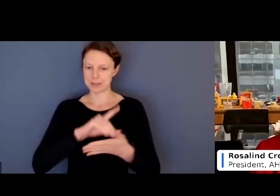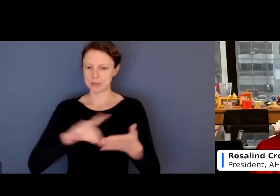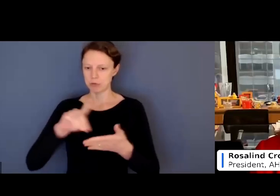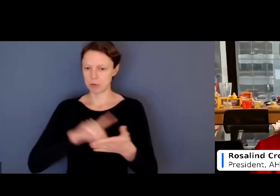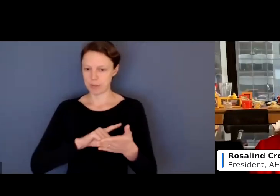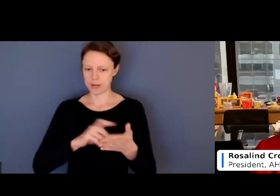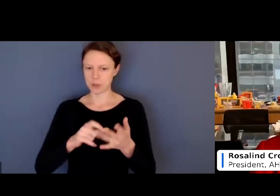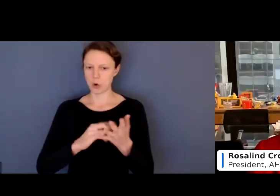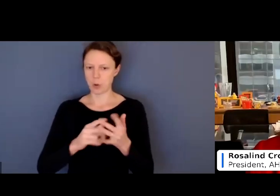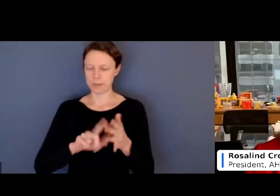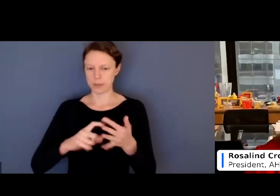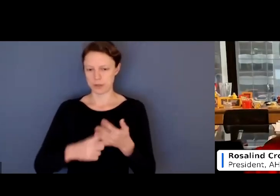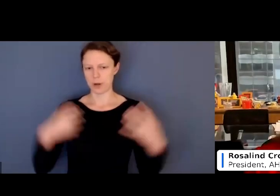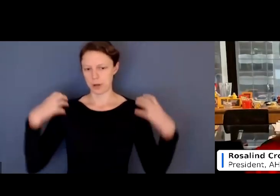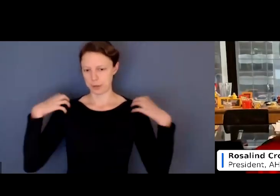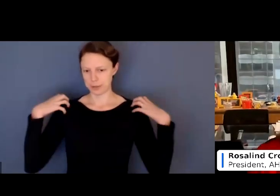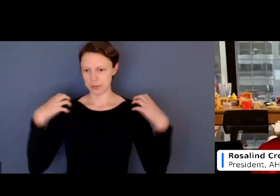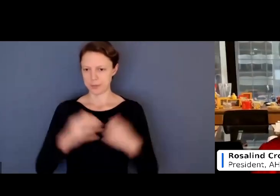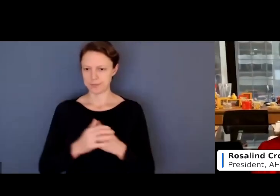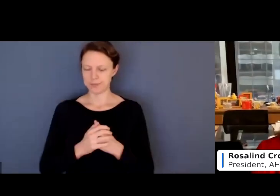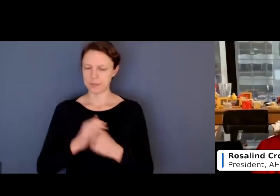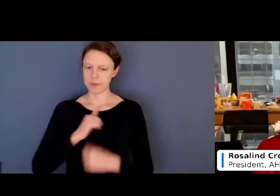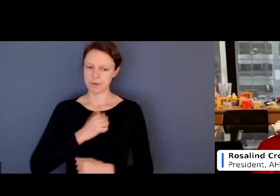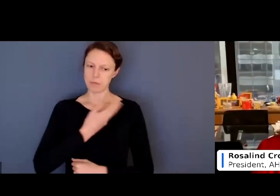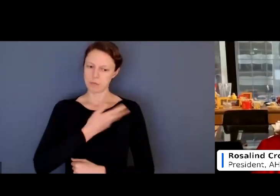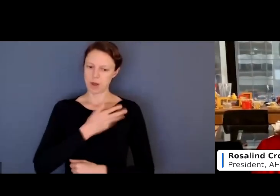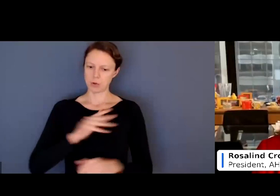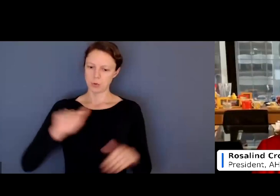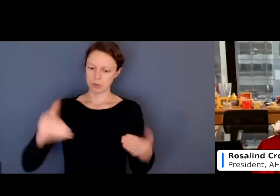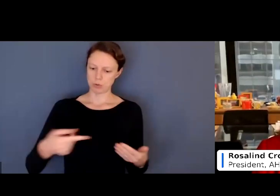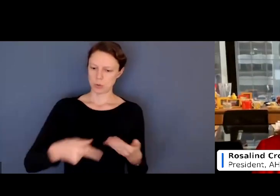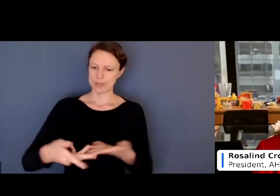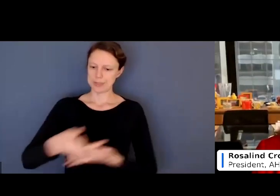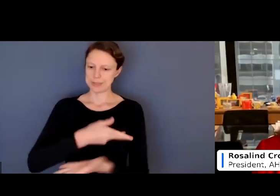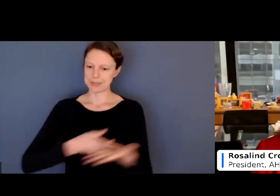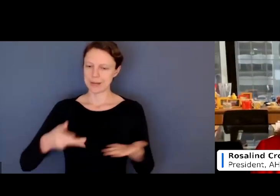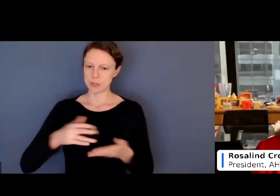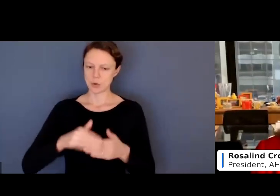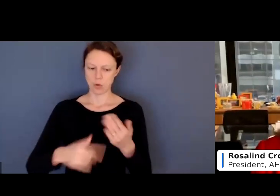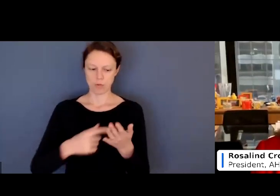on racism in sport. This event could not have come